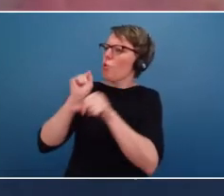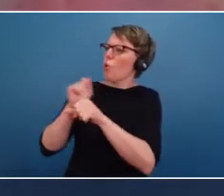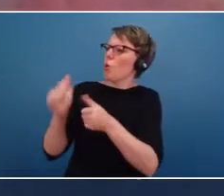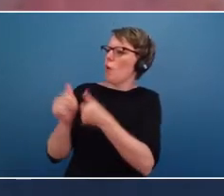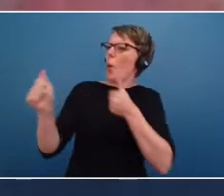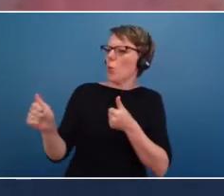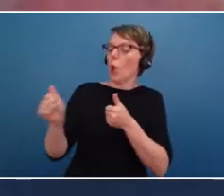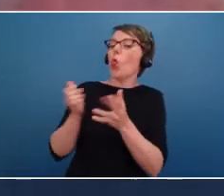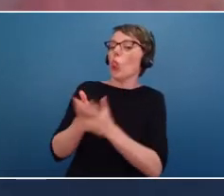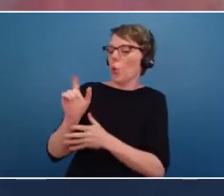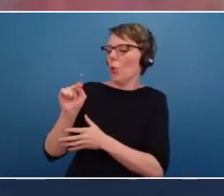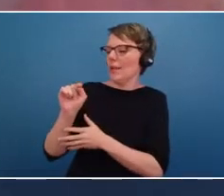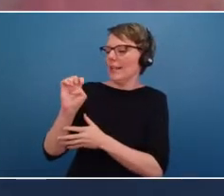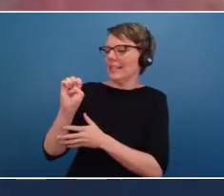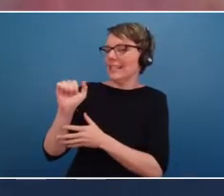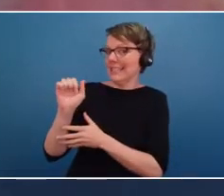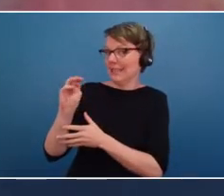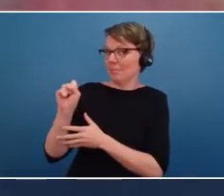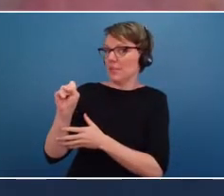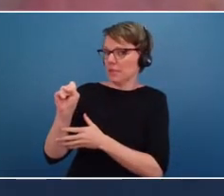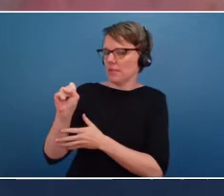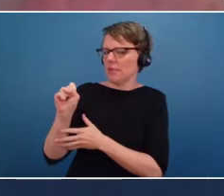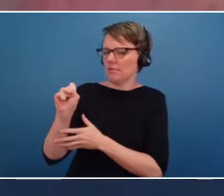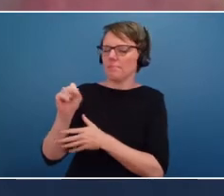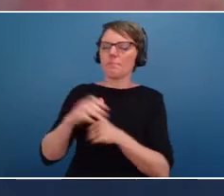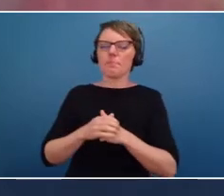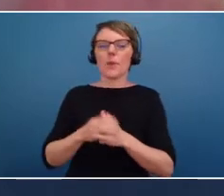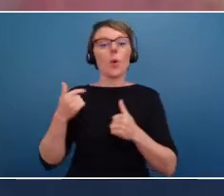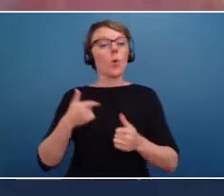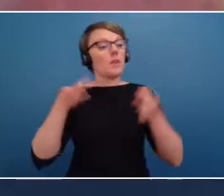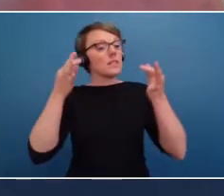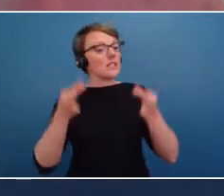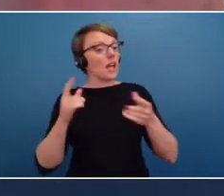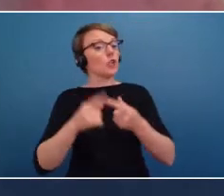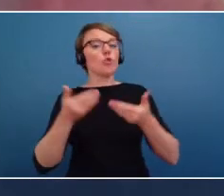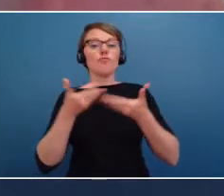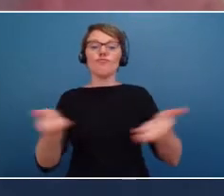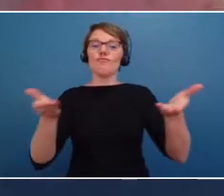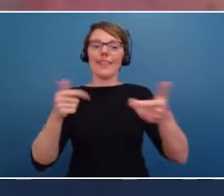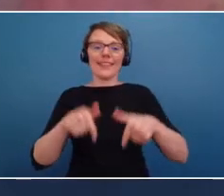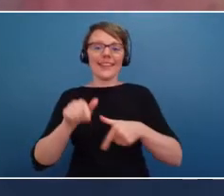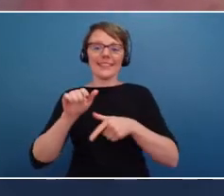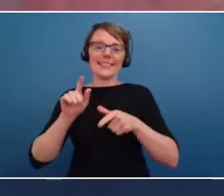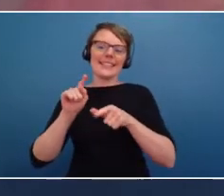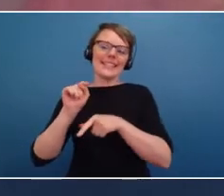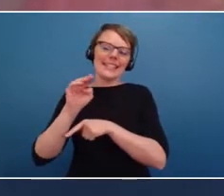So, we decided to launch this Teams Miniseries on Working Remotely and